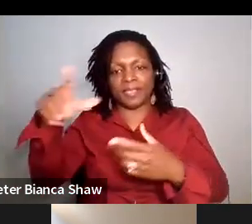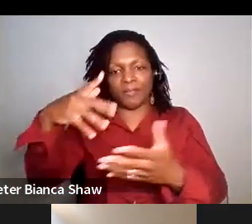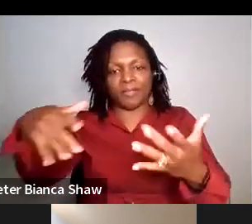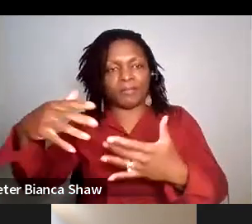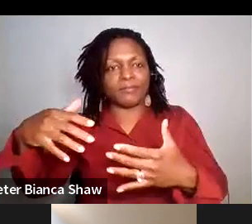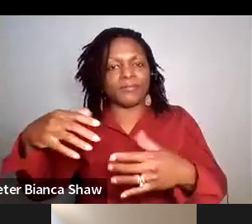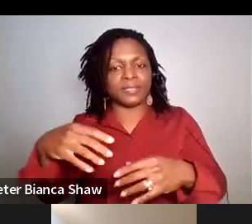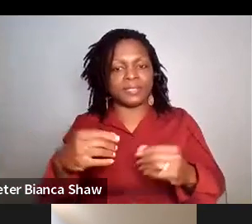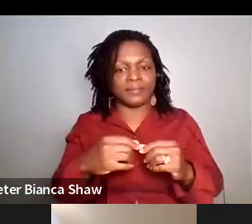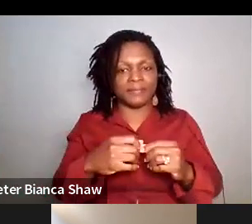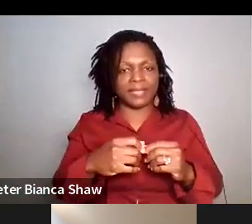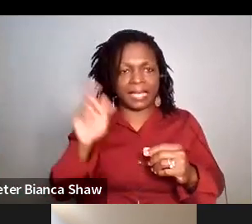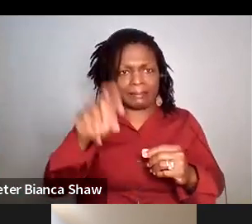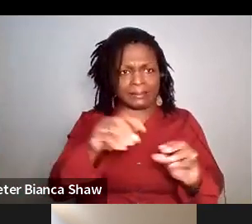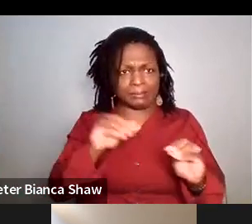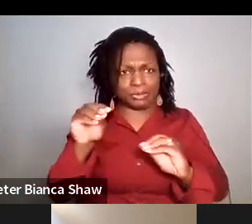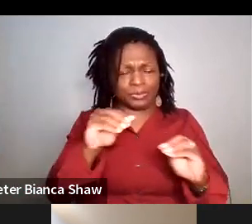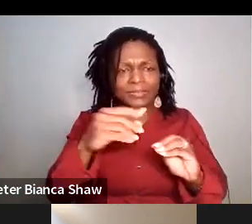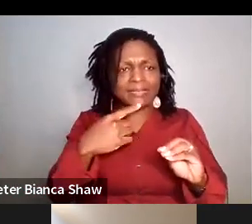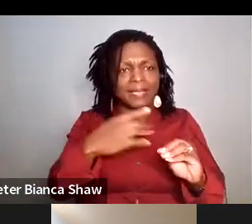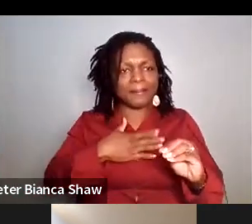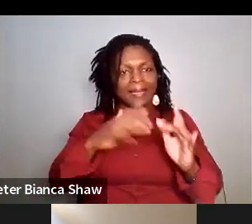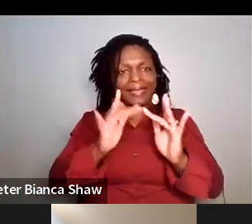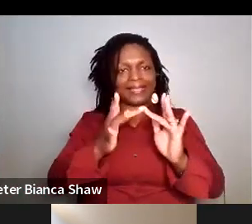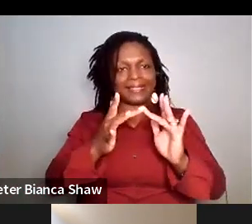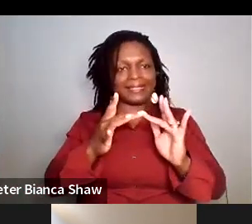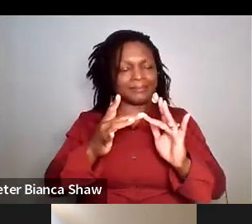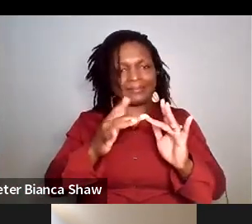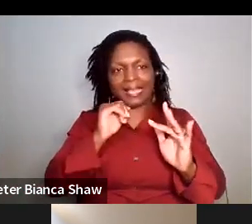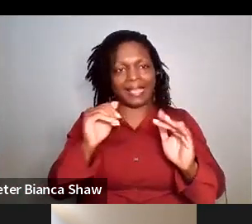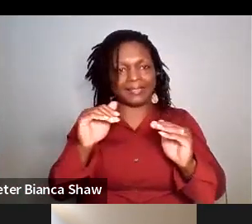Same. my Internet's unstable and we get a little bit closer to the wi-fi and come right back.